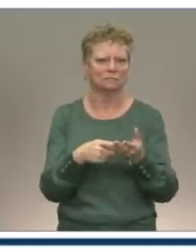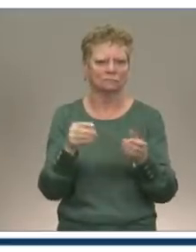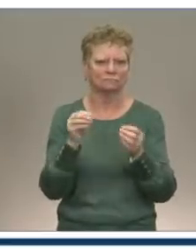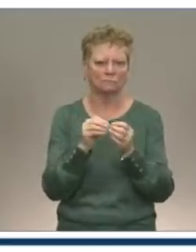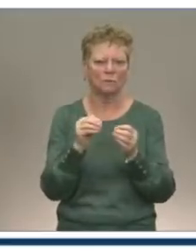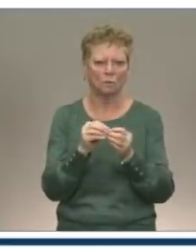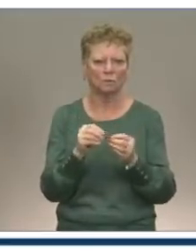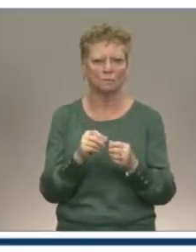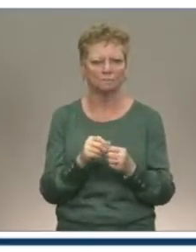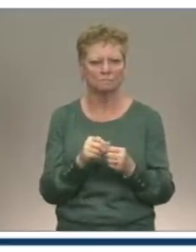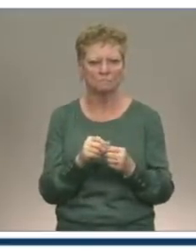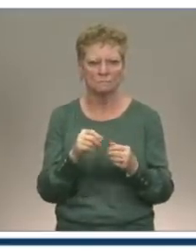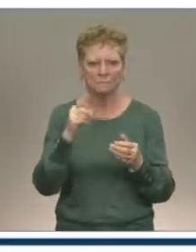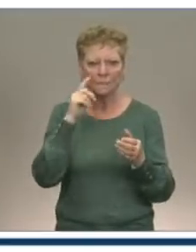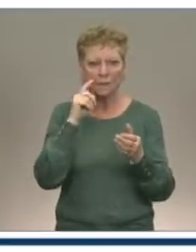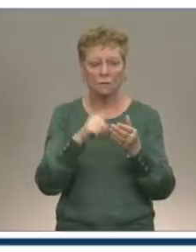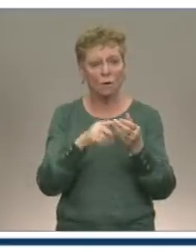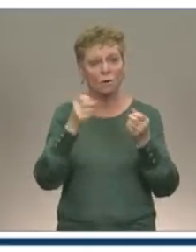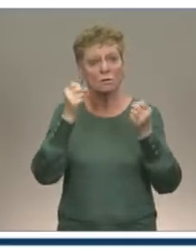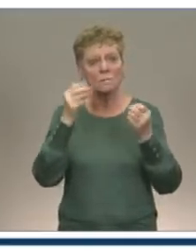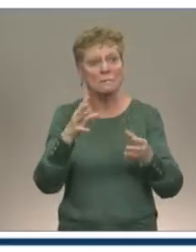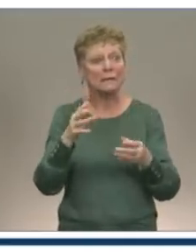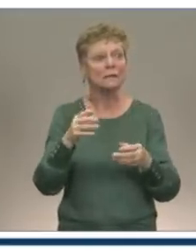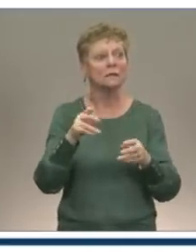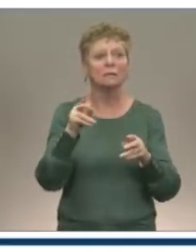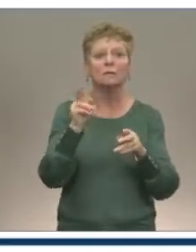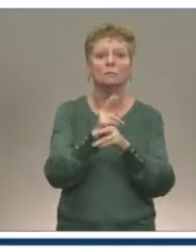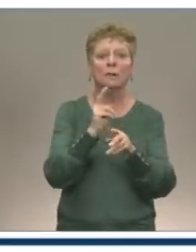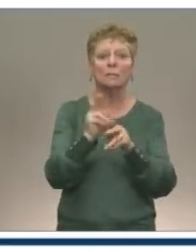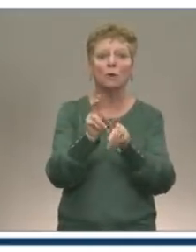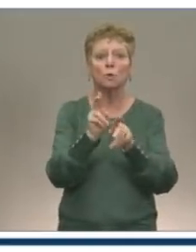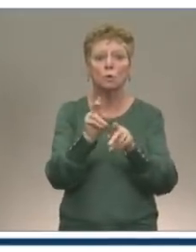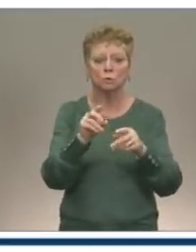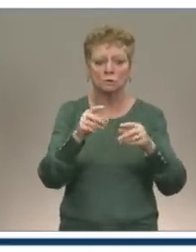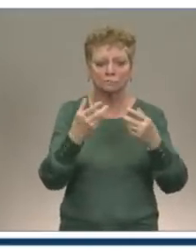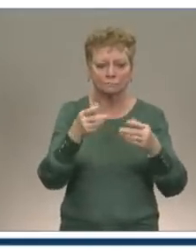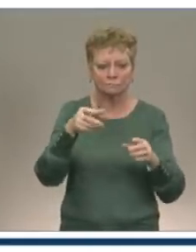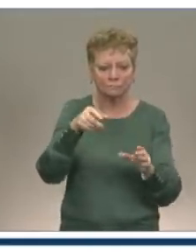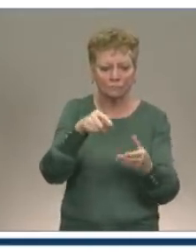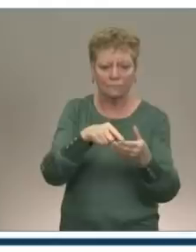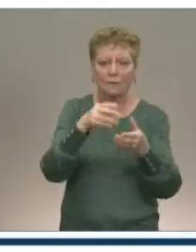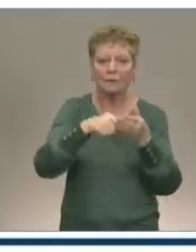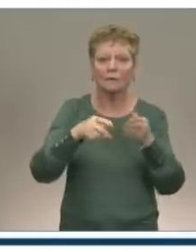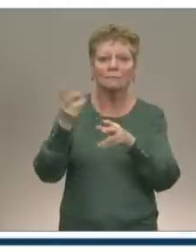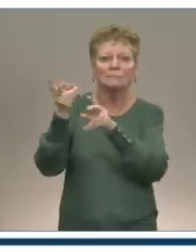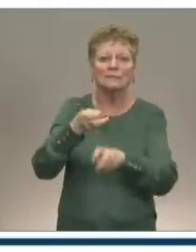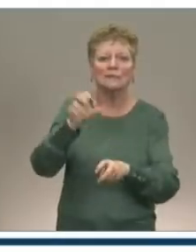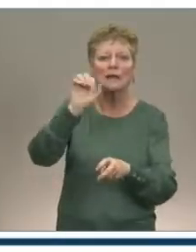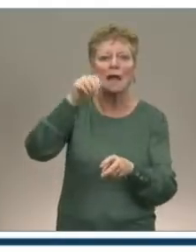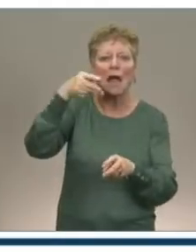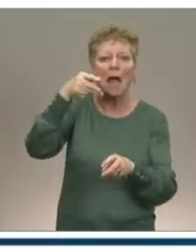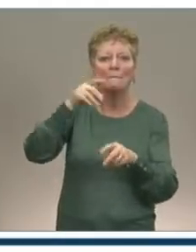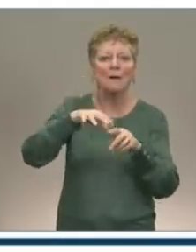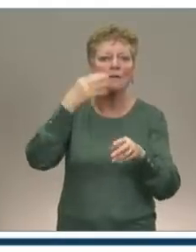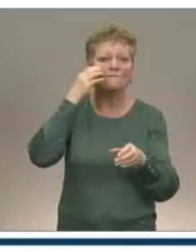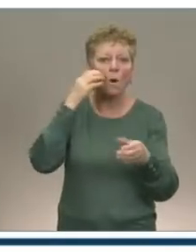see a lot of establishments using the qr reader it's very effective it's very easy we need more